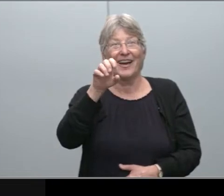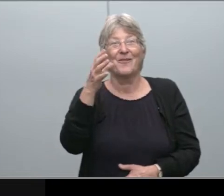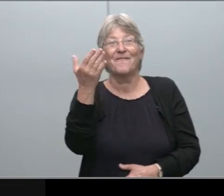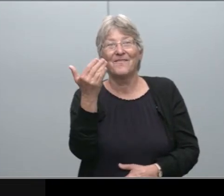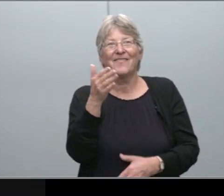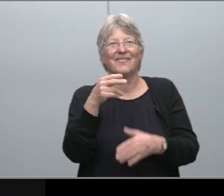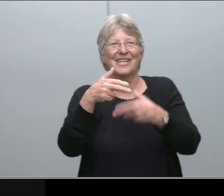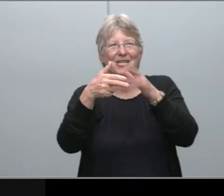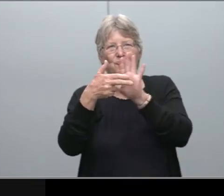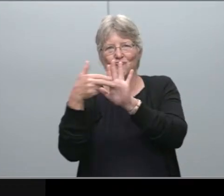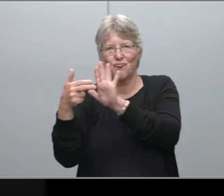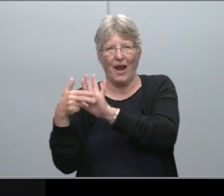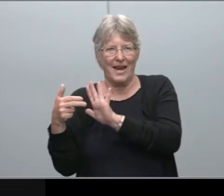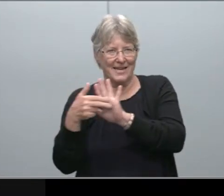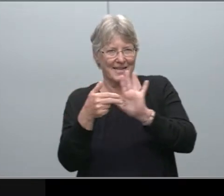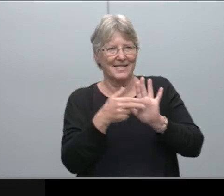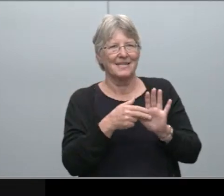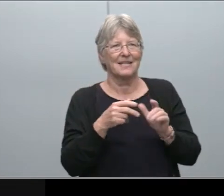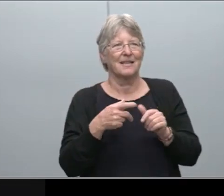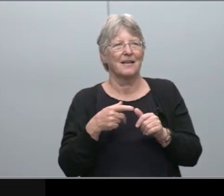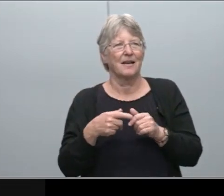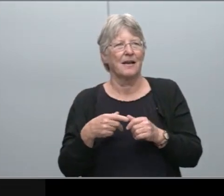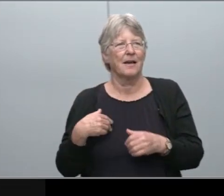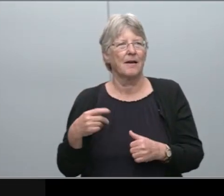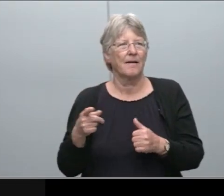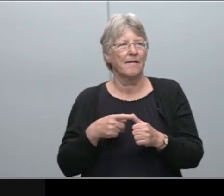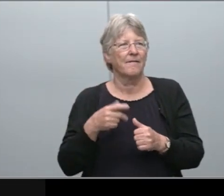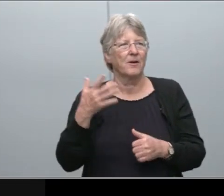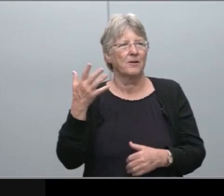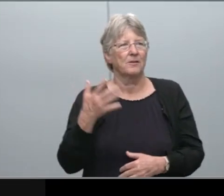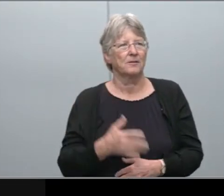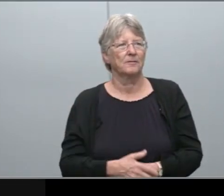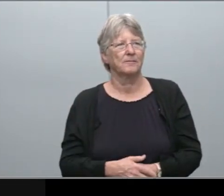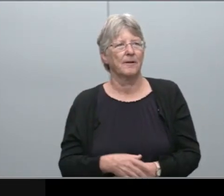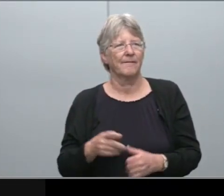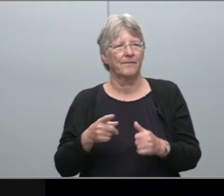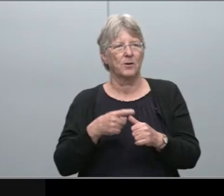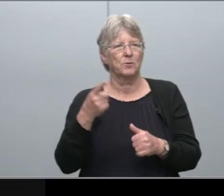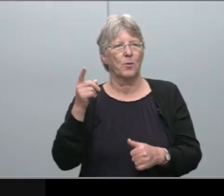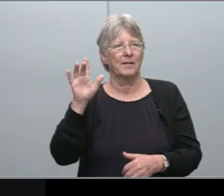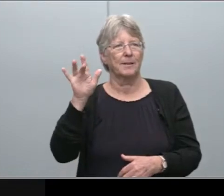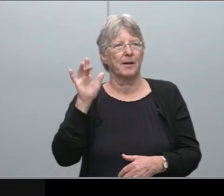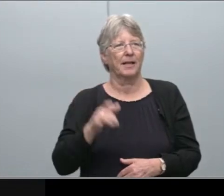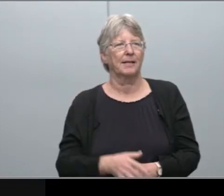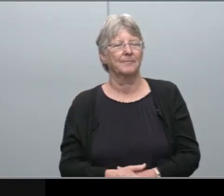what your information because a federal required to take an account on those.